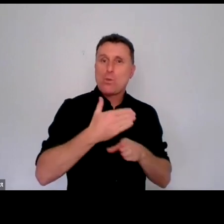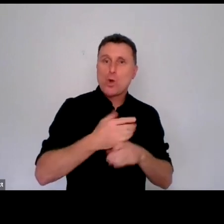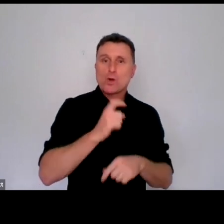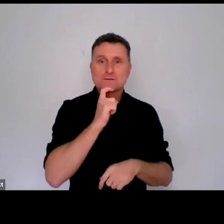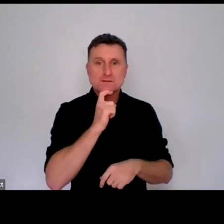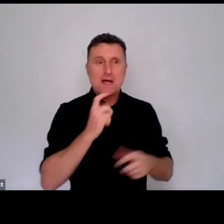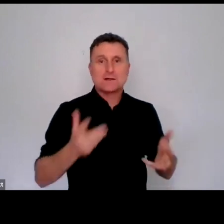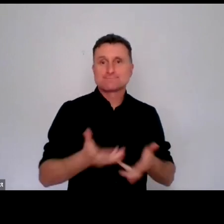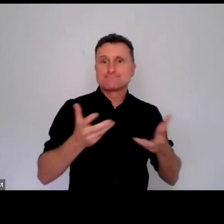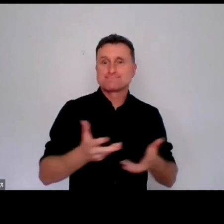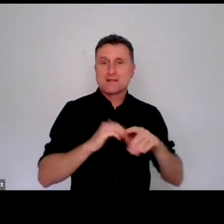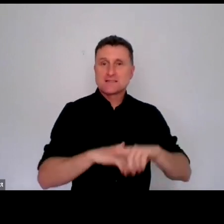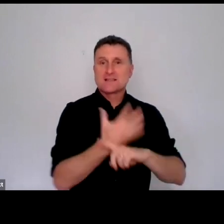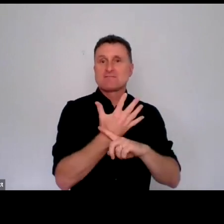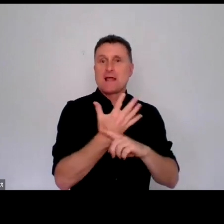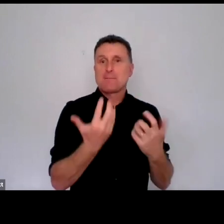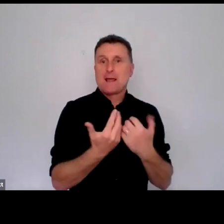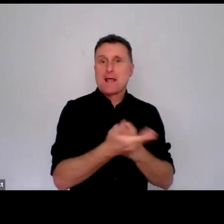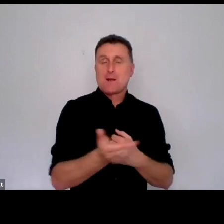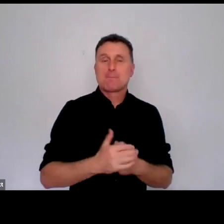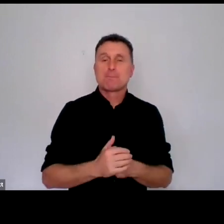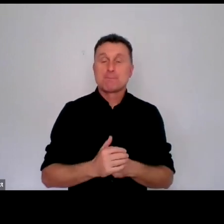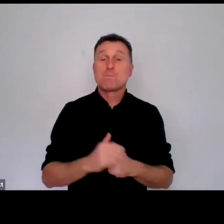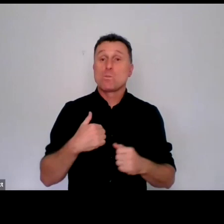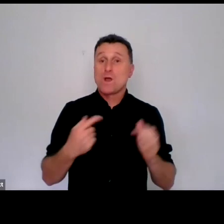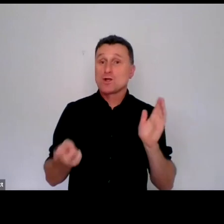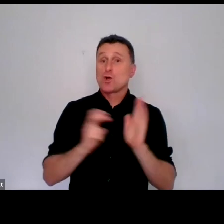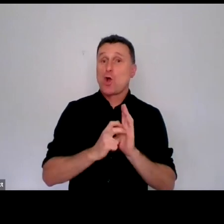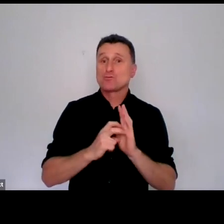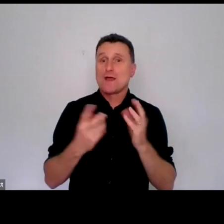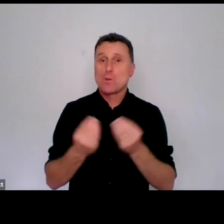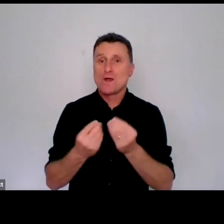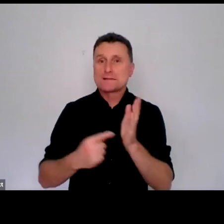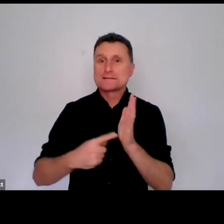We also contract with Te Pou to provide a range of workforce initiatives.